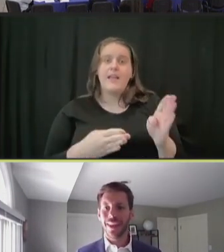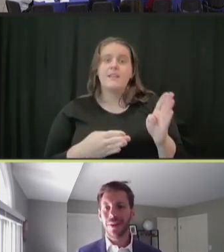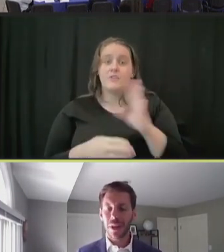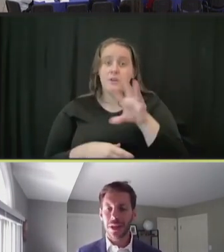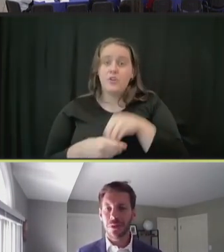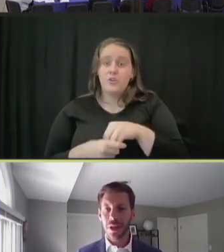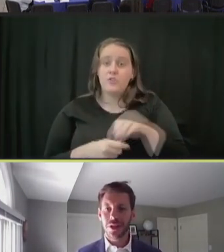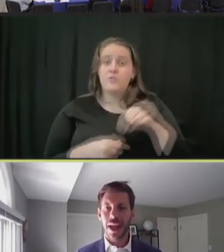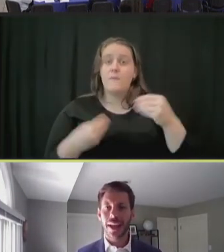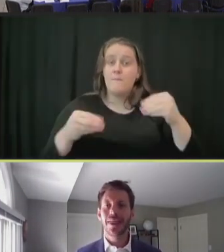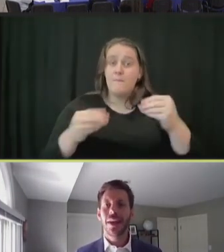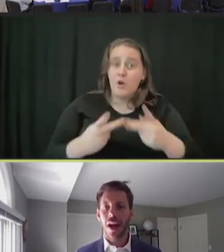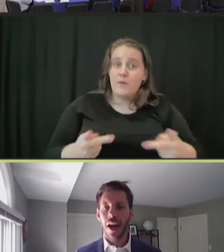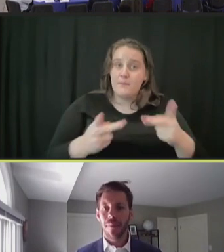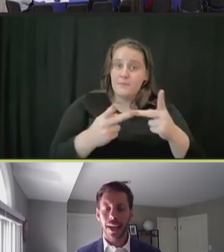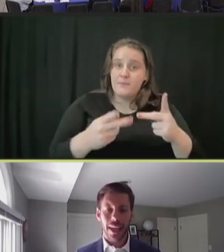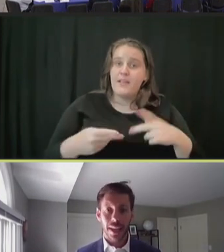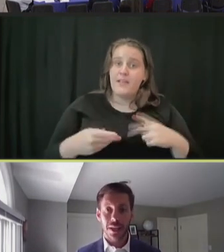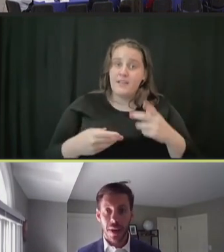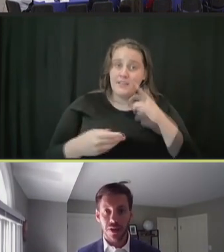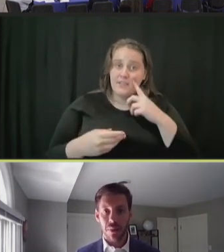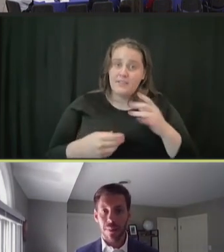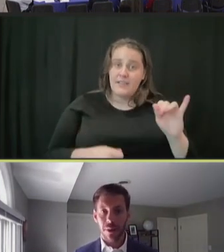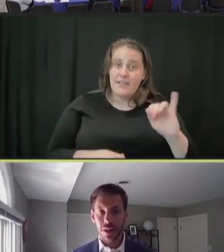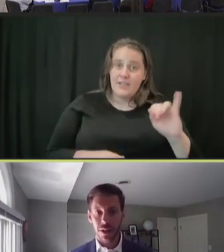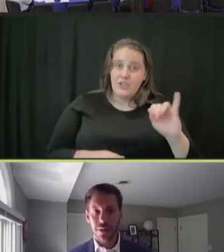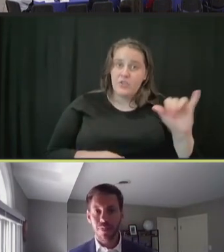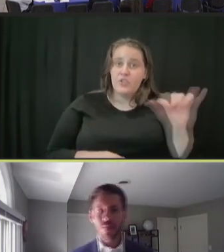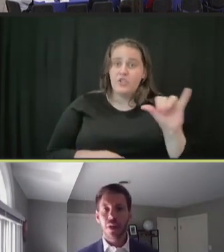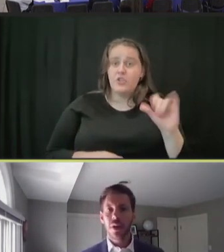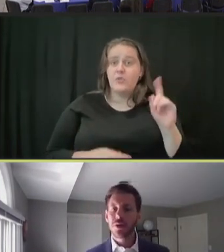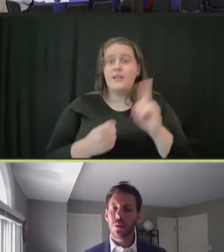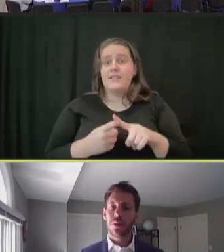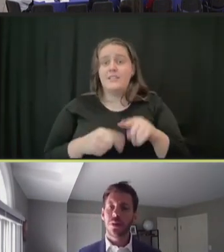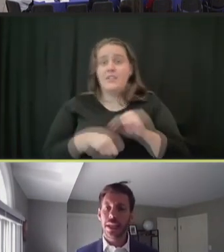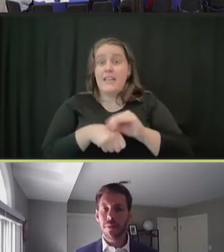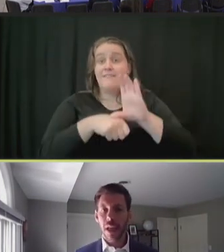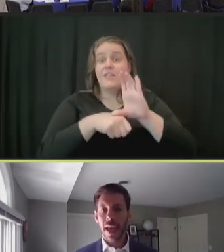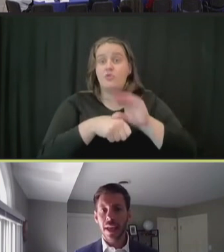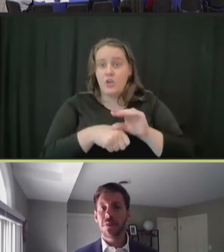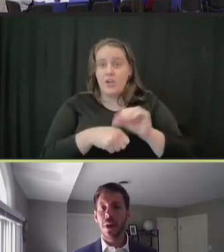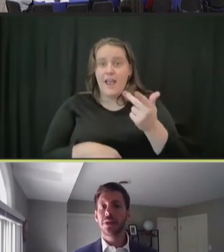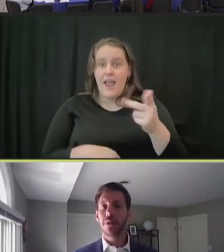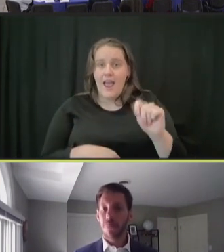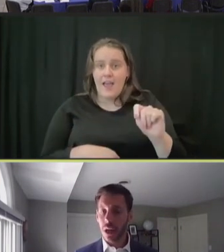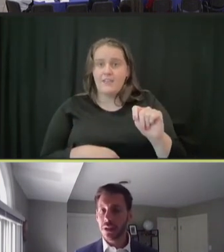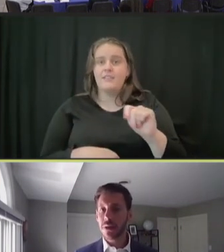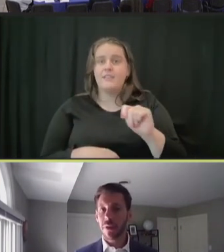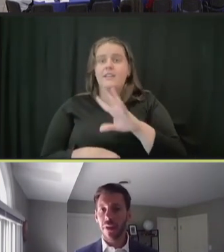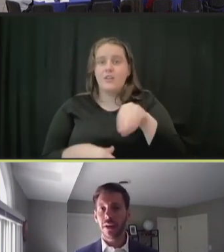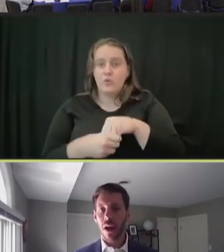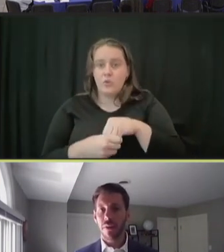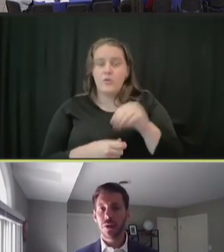the Inflation Reduction Act, Medicaid expansion populations. So, these plans must provide coverage